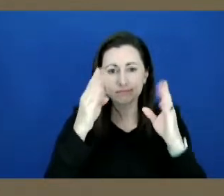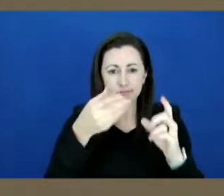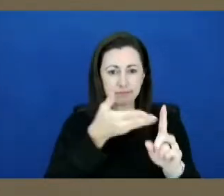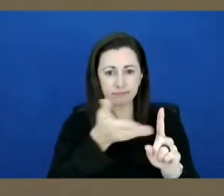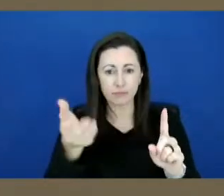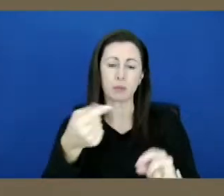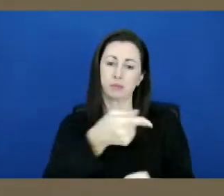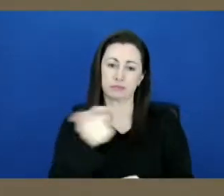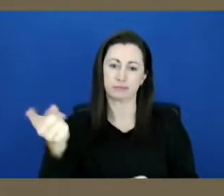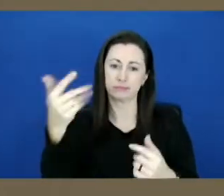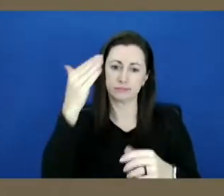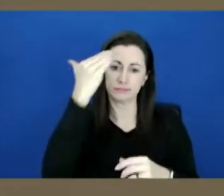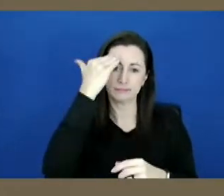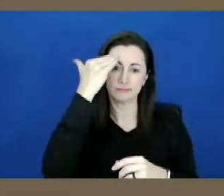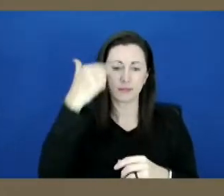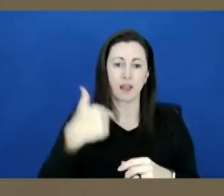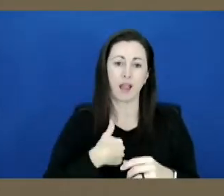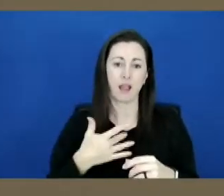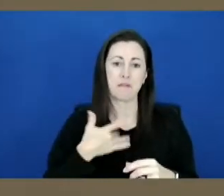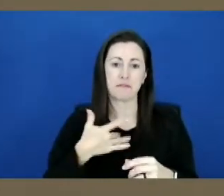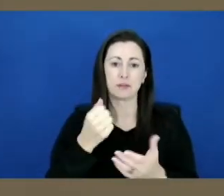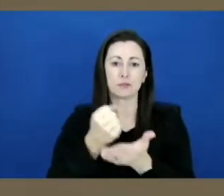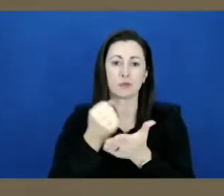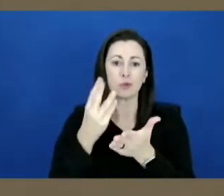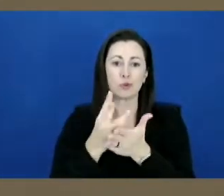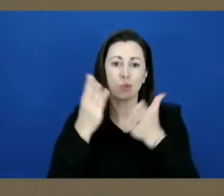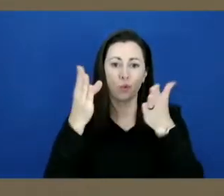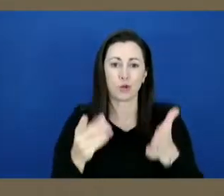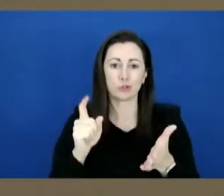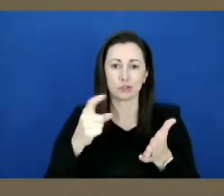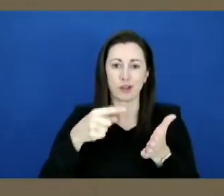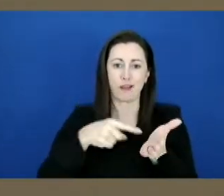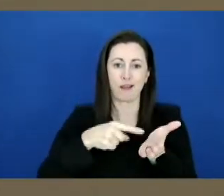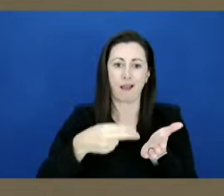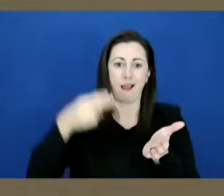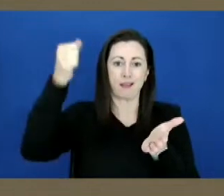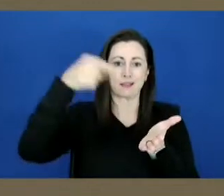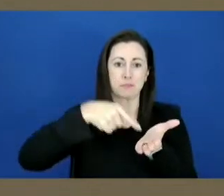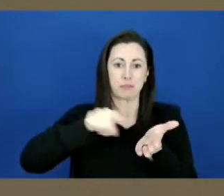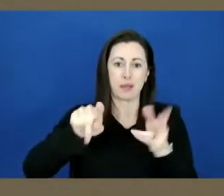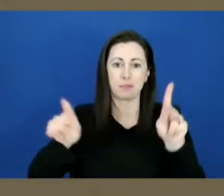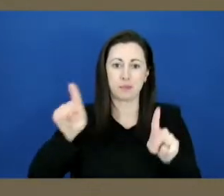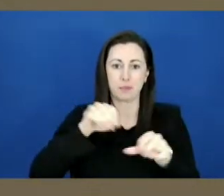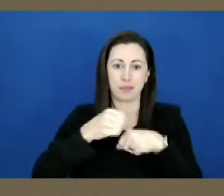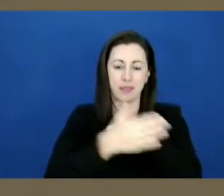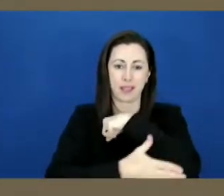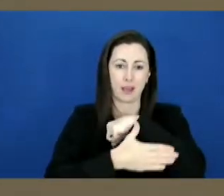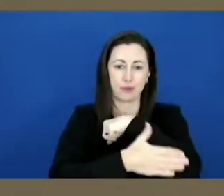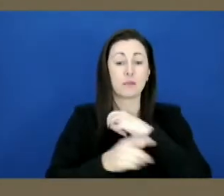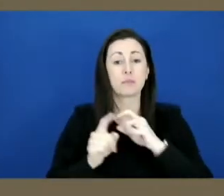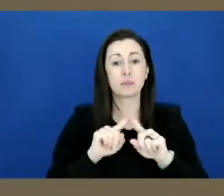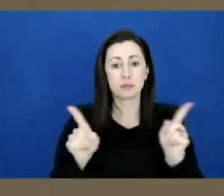WELL, YOU GUYS KNOW I THINK